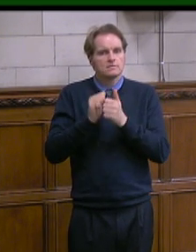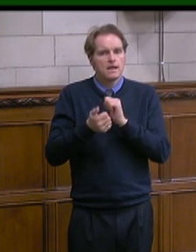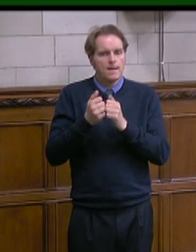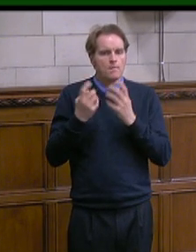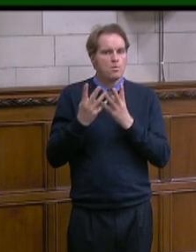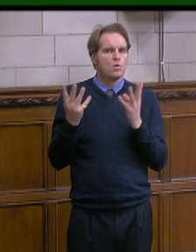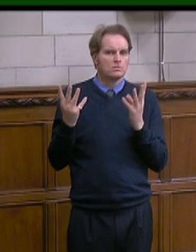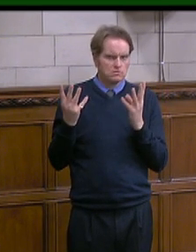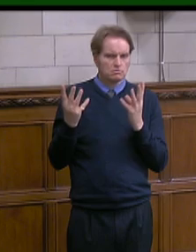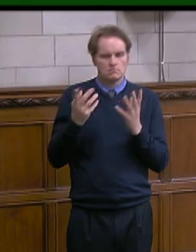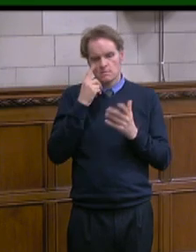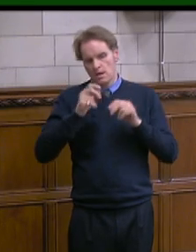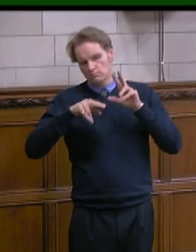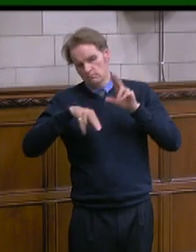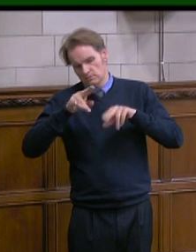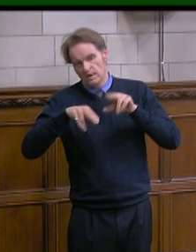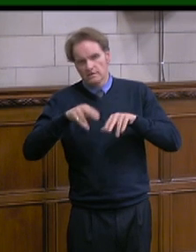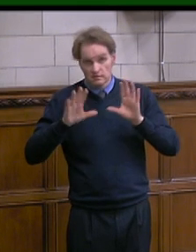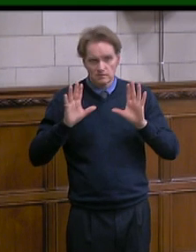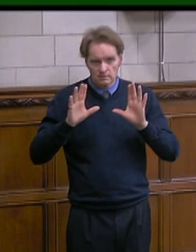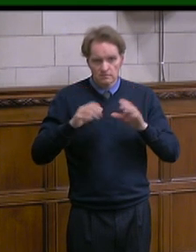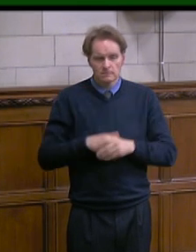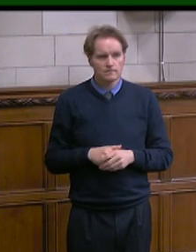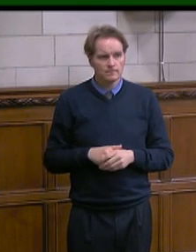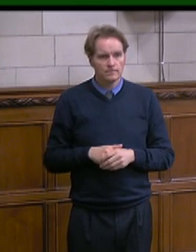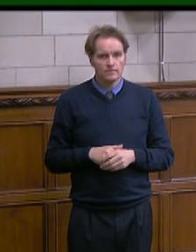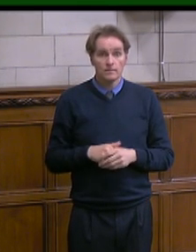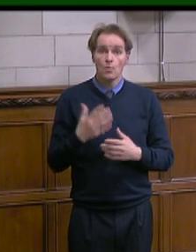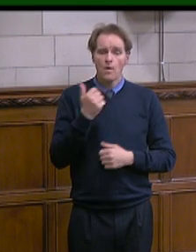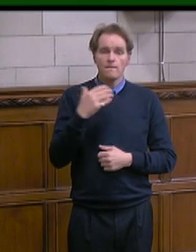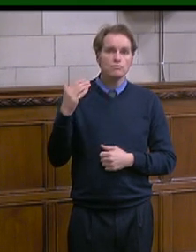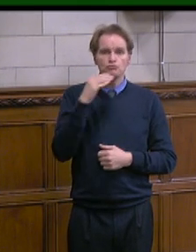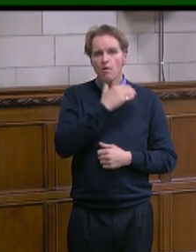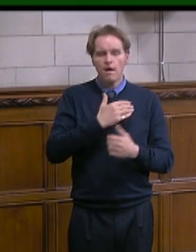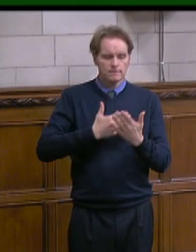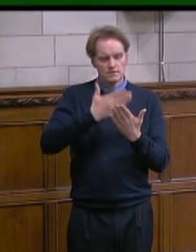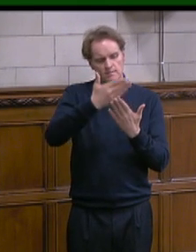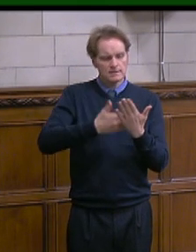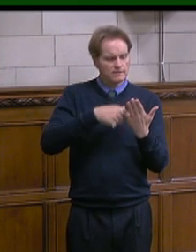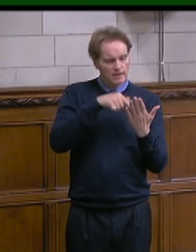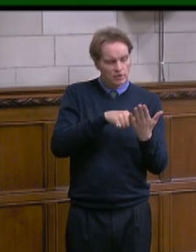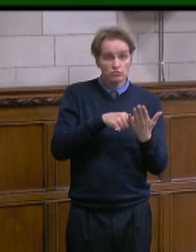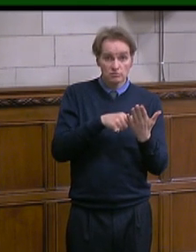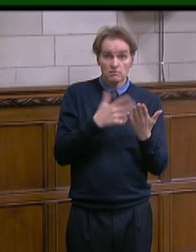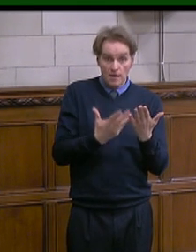As I said, a draft specification has been provided by Signature, but it would have to